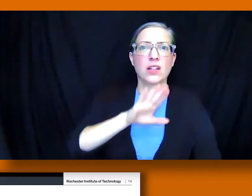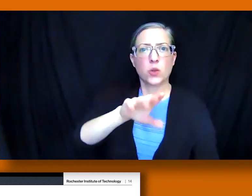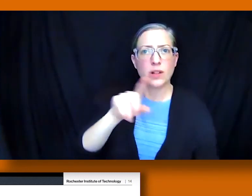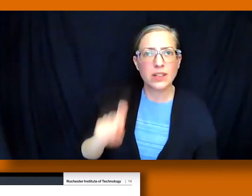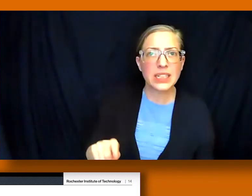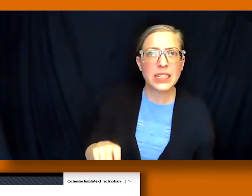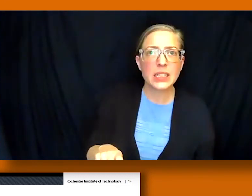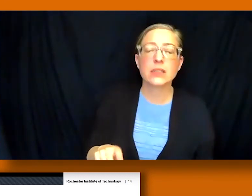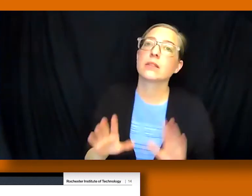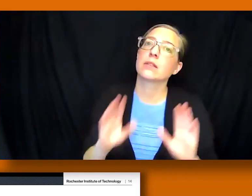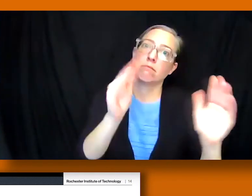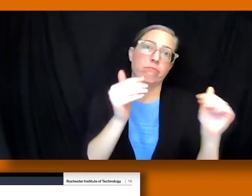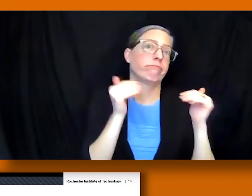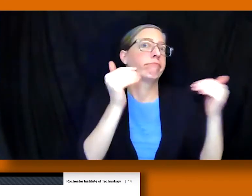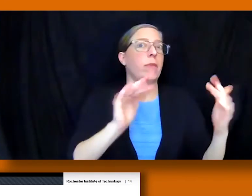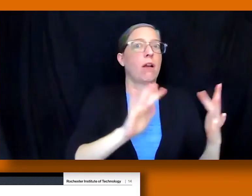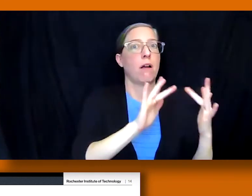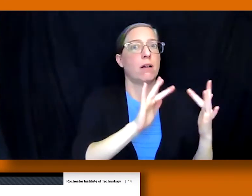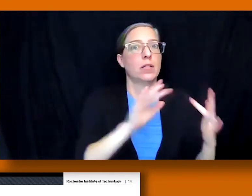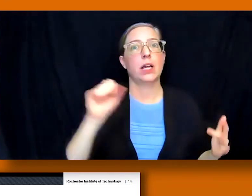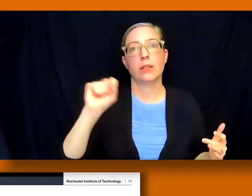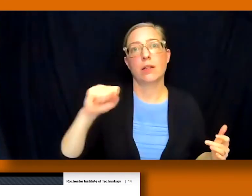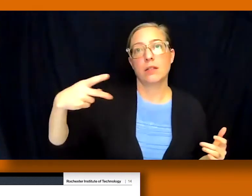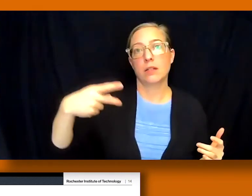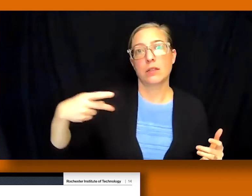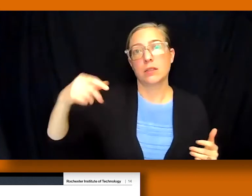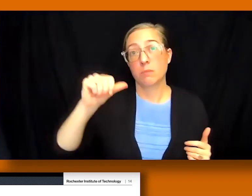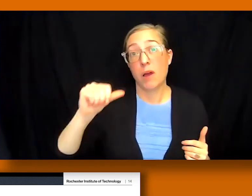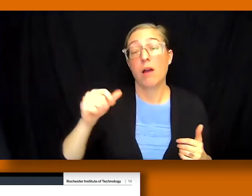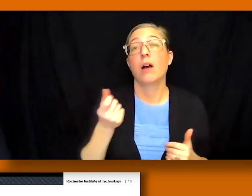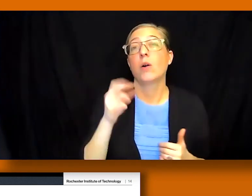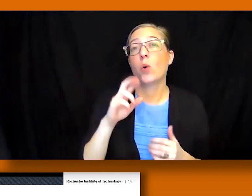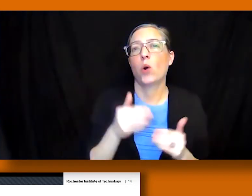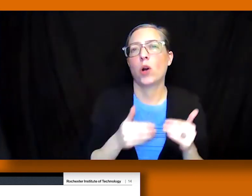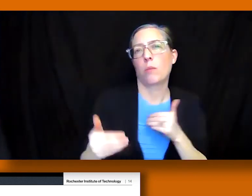to work with SPA or post-award to let them know.